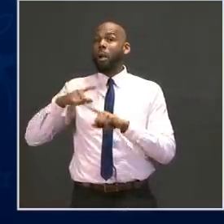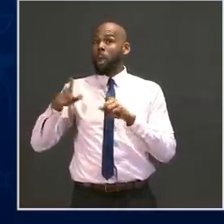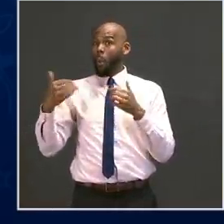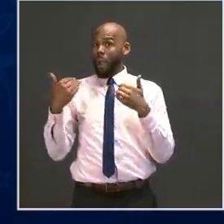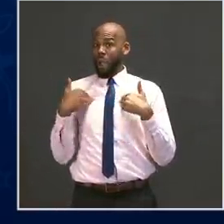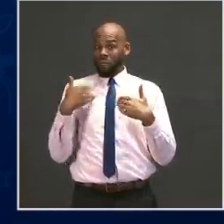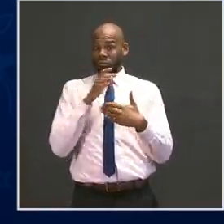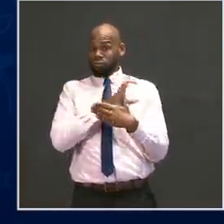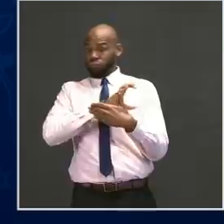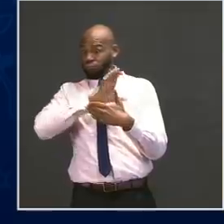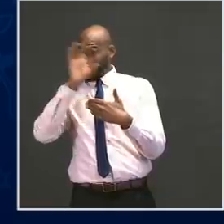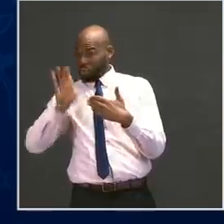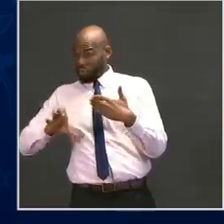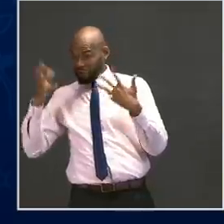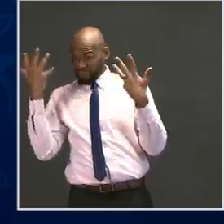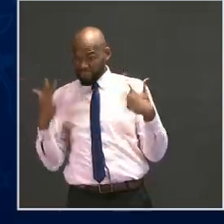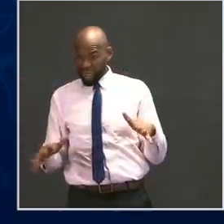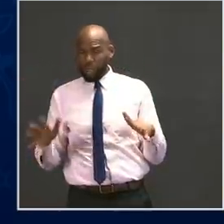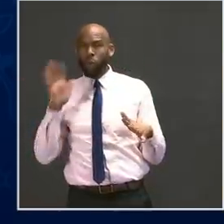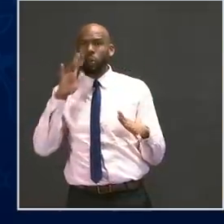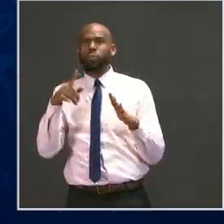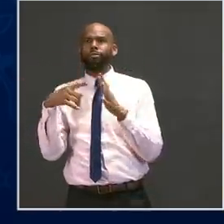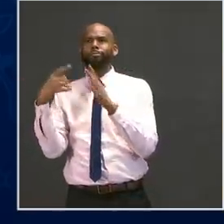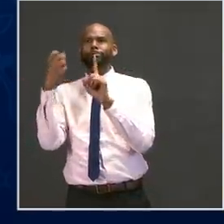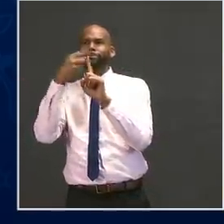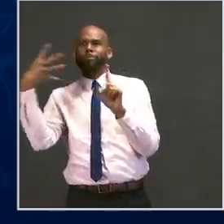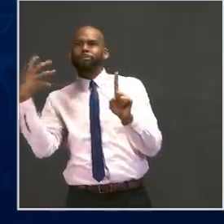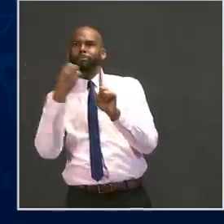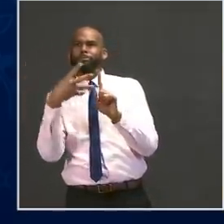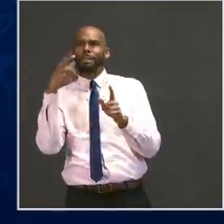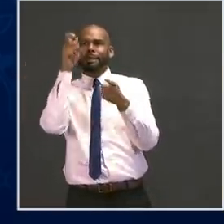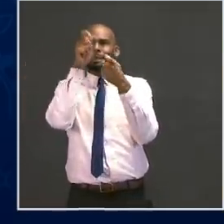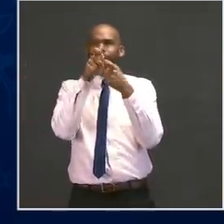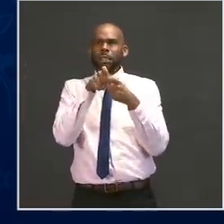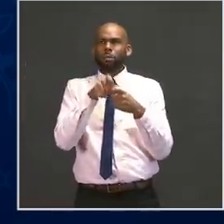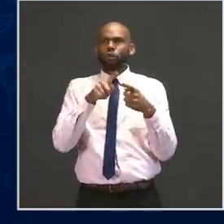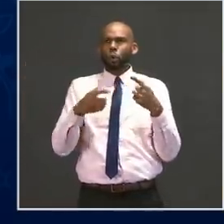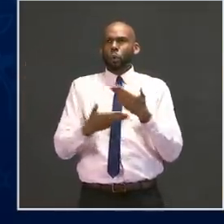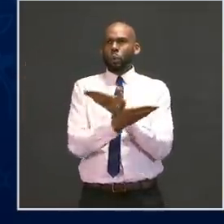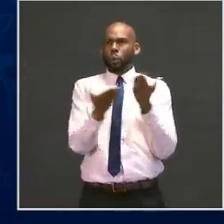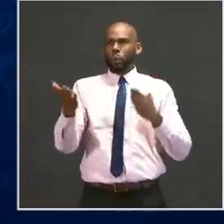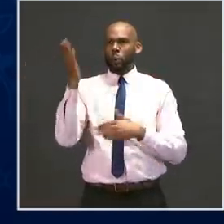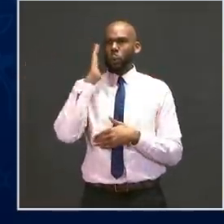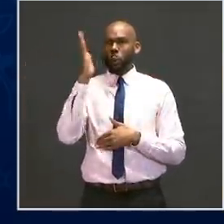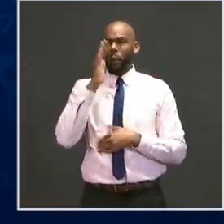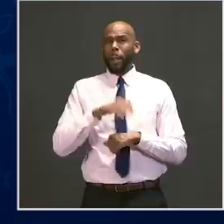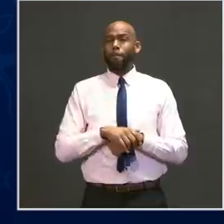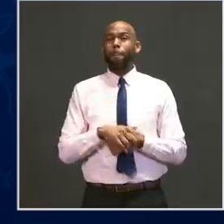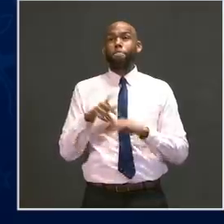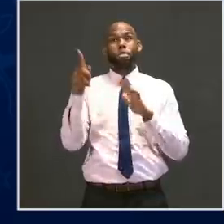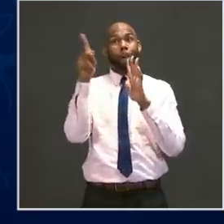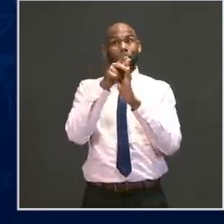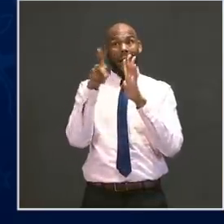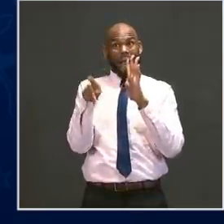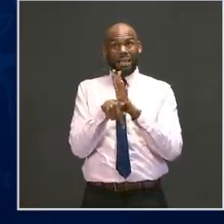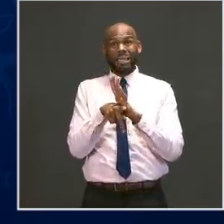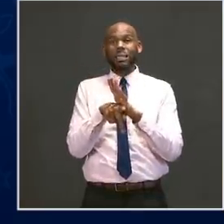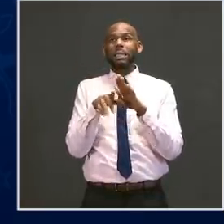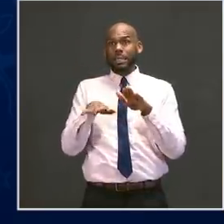I'm sure we will reveal the specifics to all of you. And in terms of what the policy steps will be taken, we'll wait for the review to conclude, and then we'll have more to say